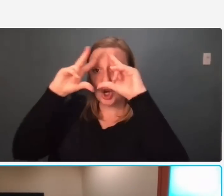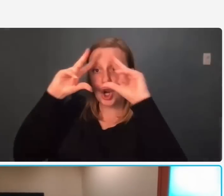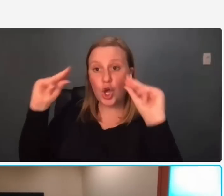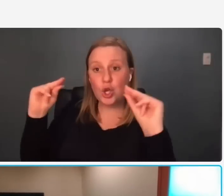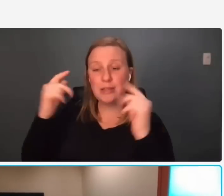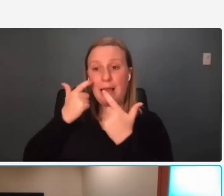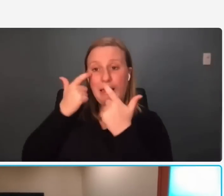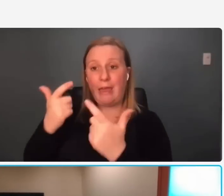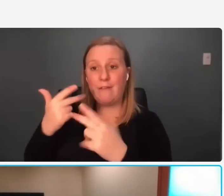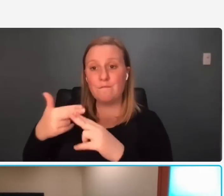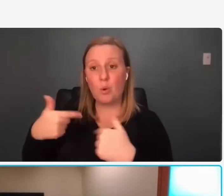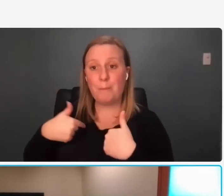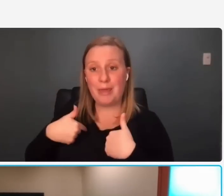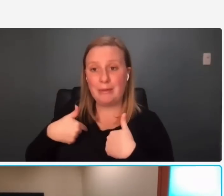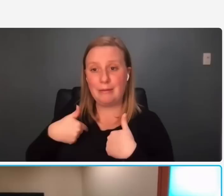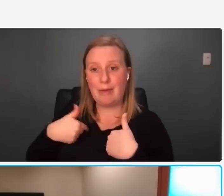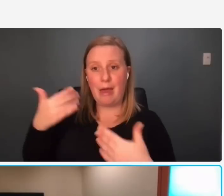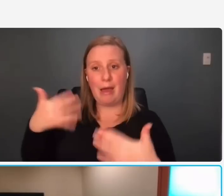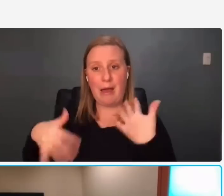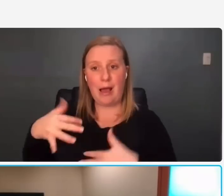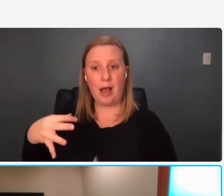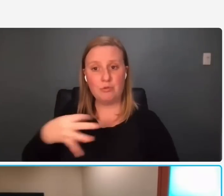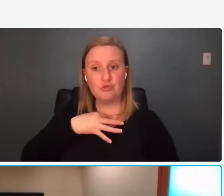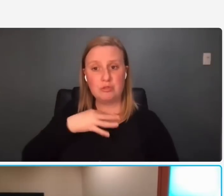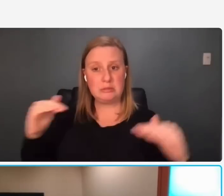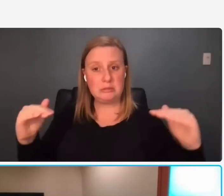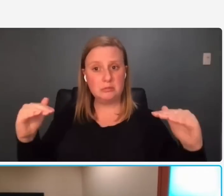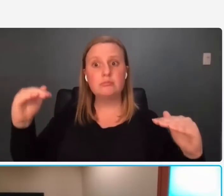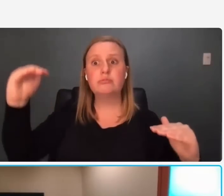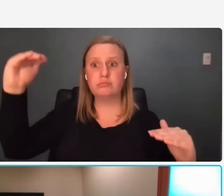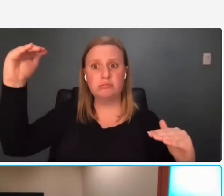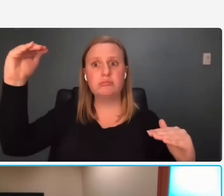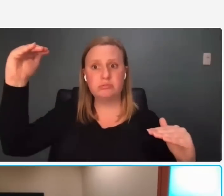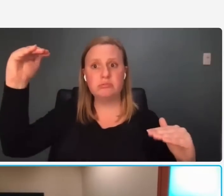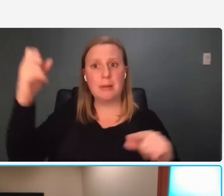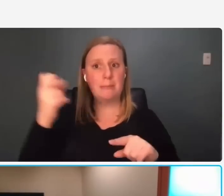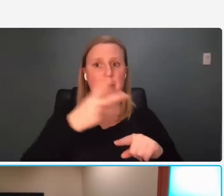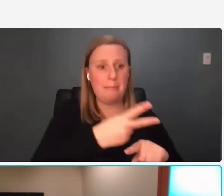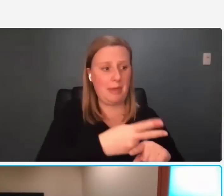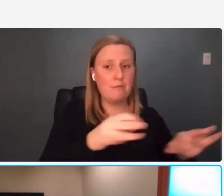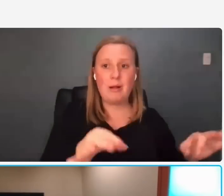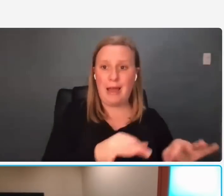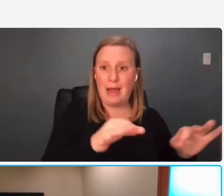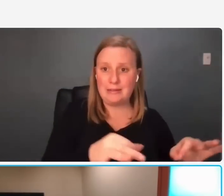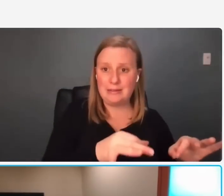So the risk of harm for that service is proportionately greater to that that you would have received when you had a gardener come in and